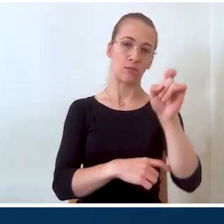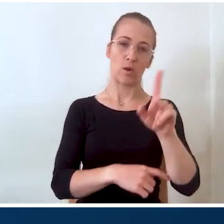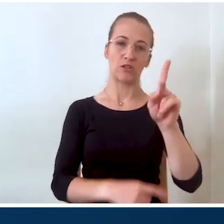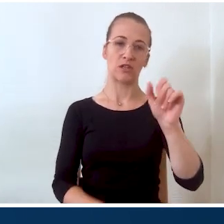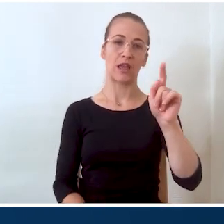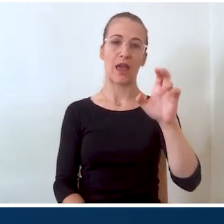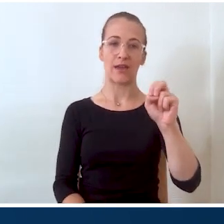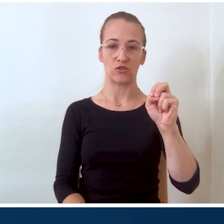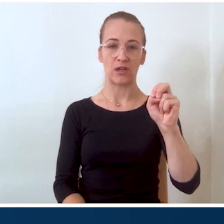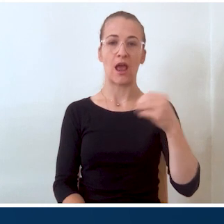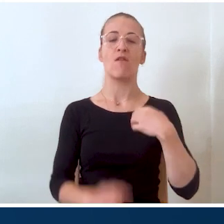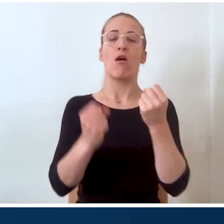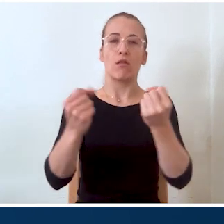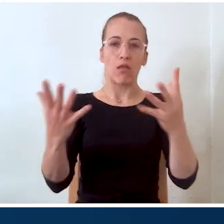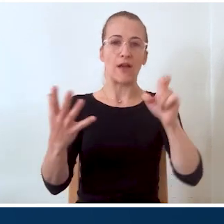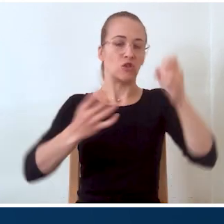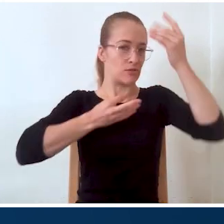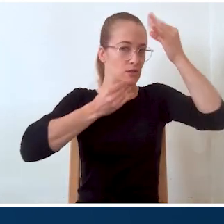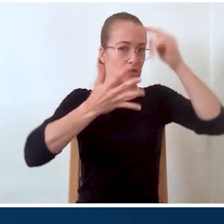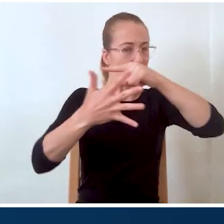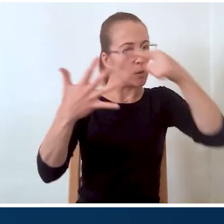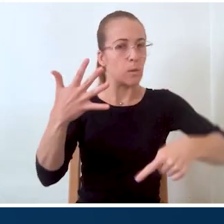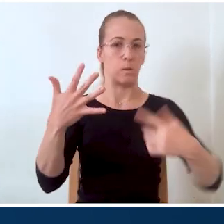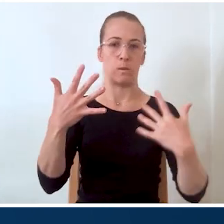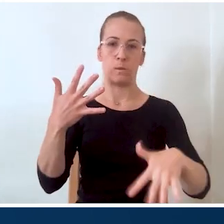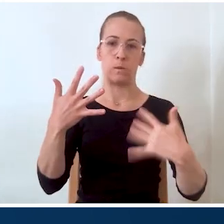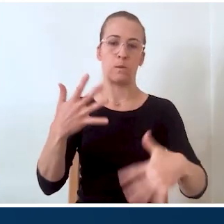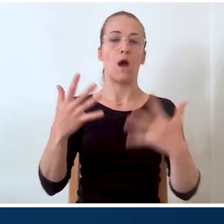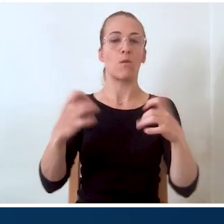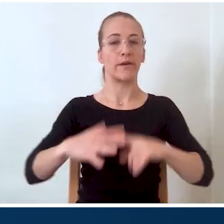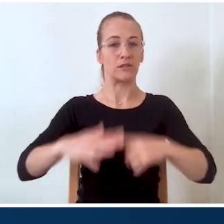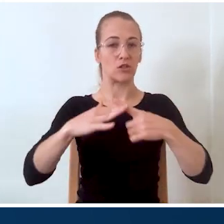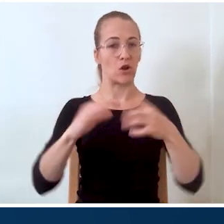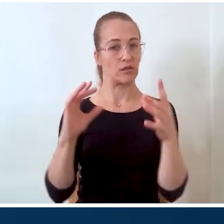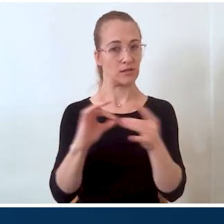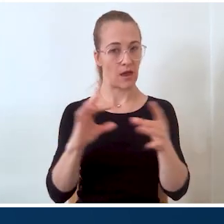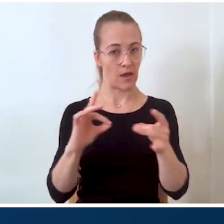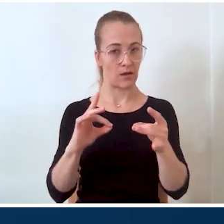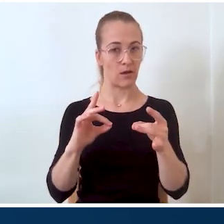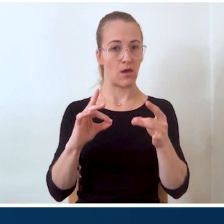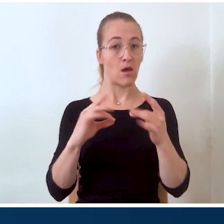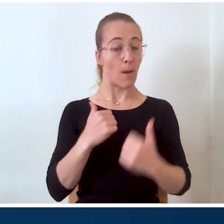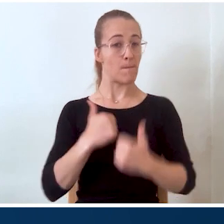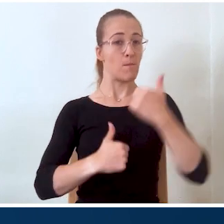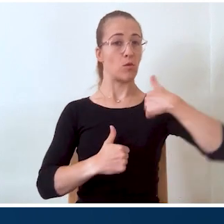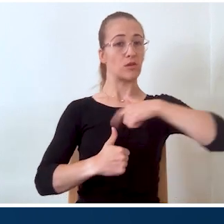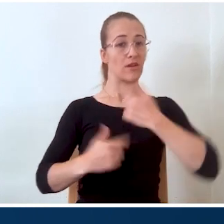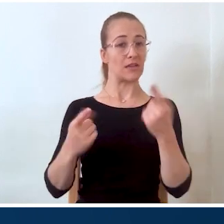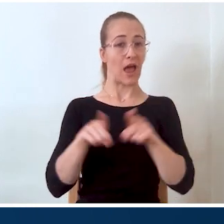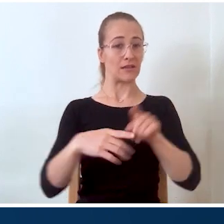and there's a whole lot that we should be considering. I wanna start off by saying this, that most of us are business owners,